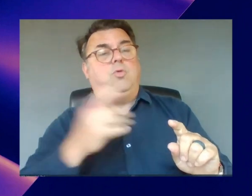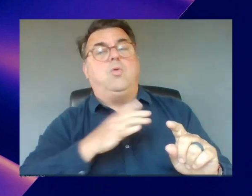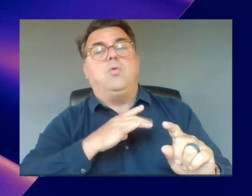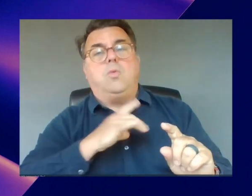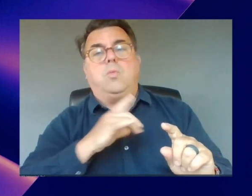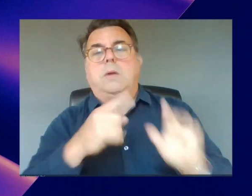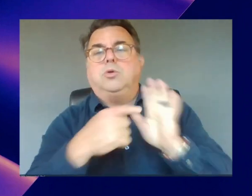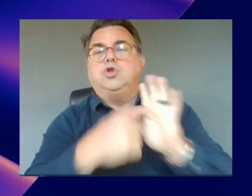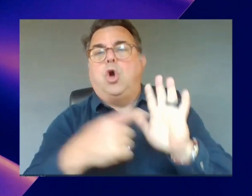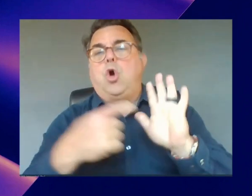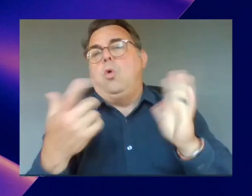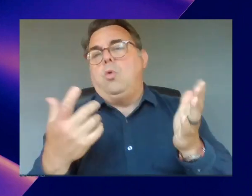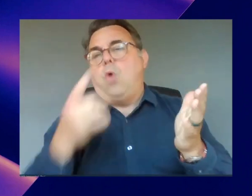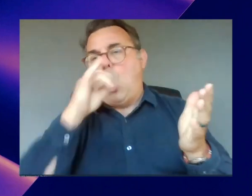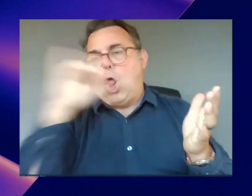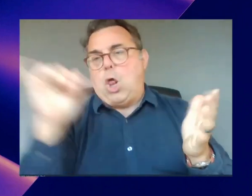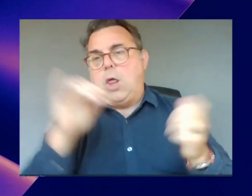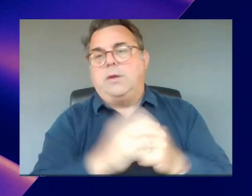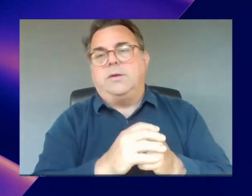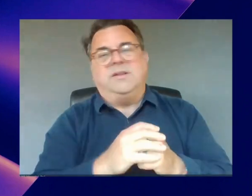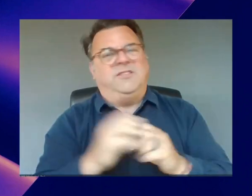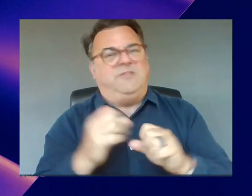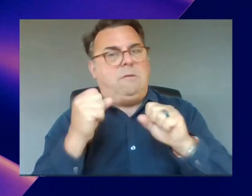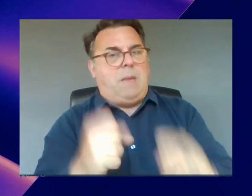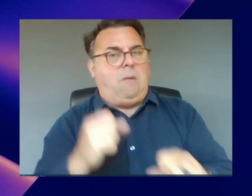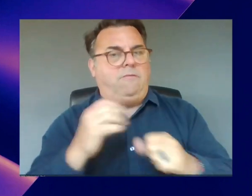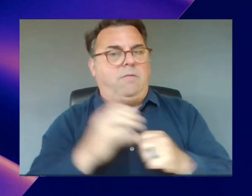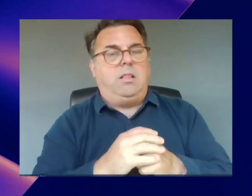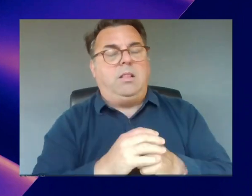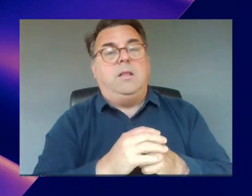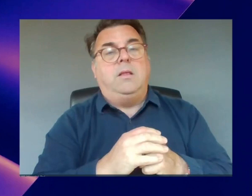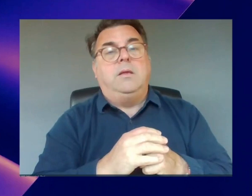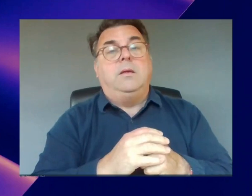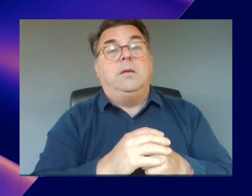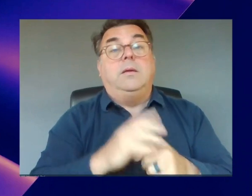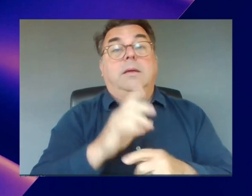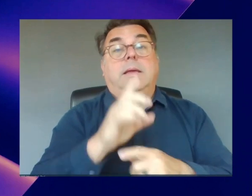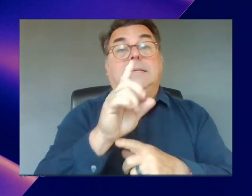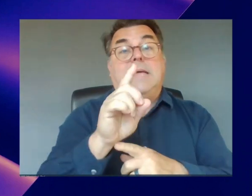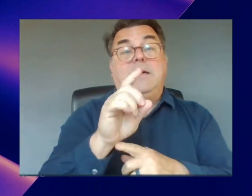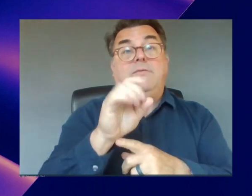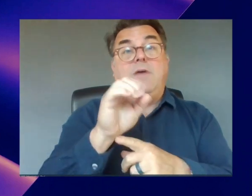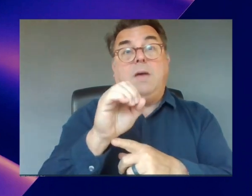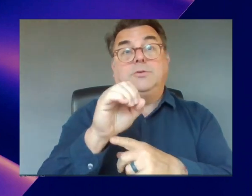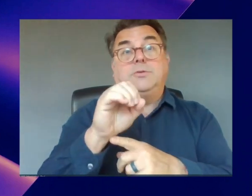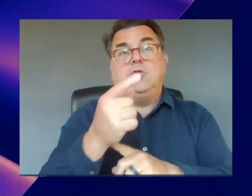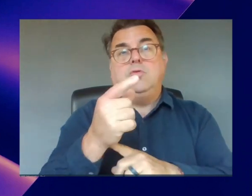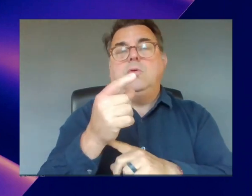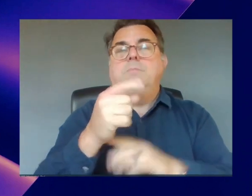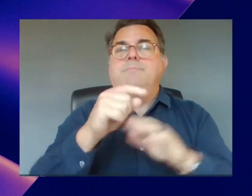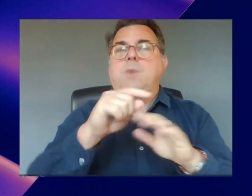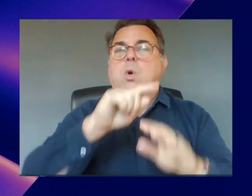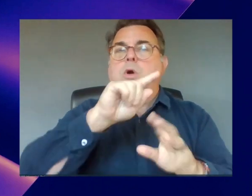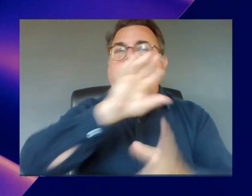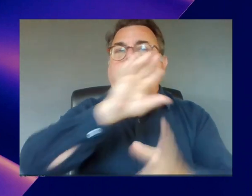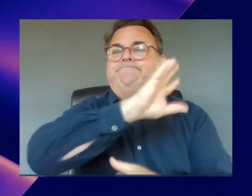So a couple things I wanna add over there, one, now DevOps Guru will be more comprehensive. So it allows the customer to look